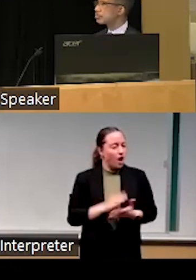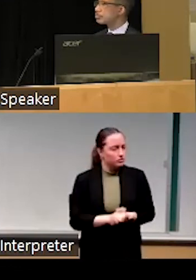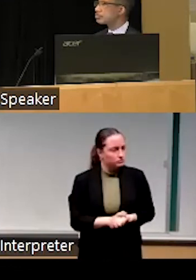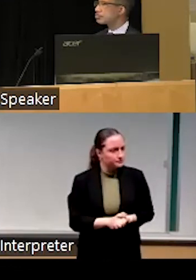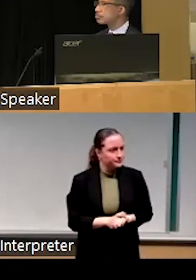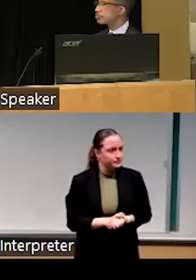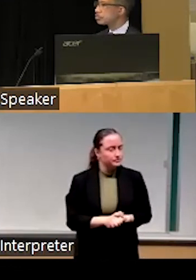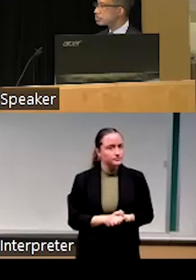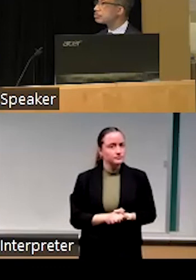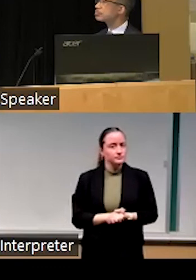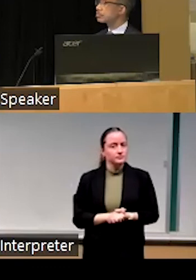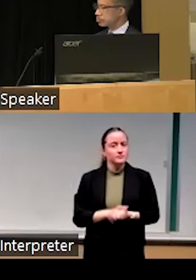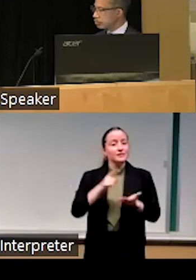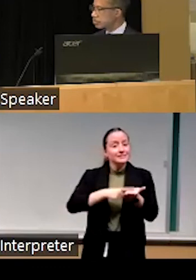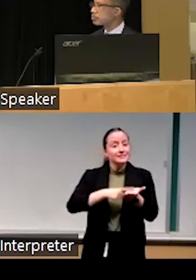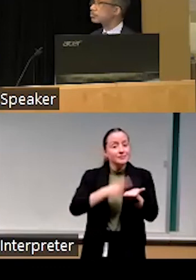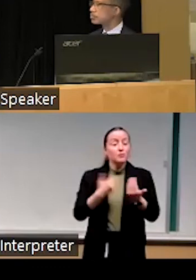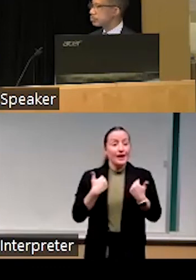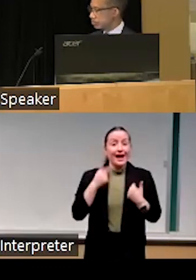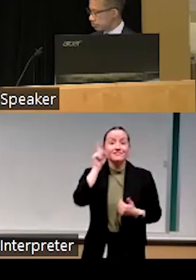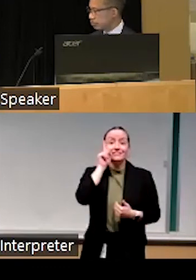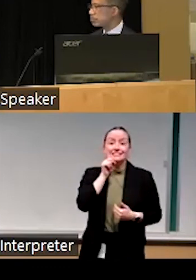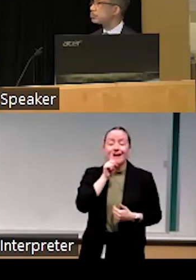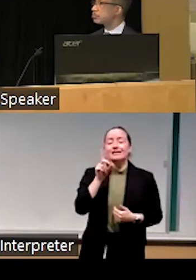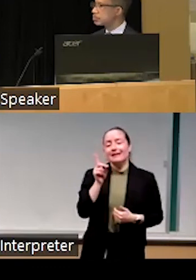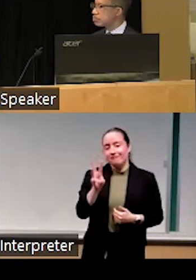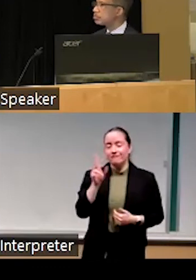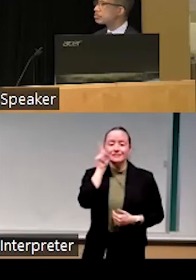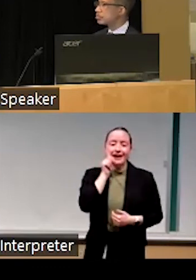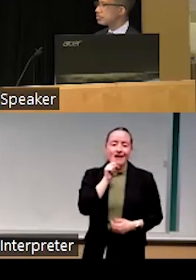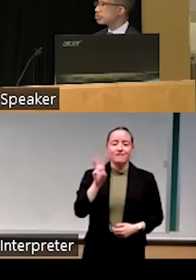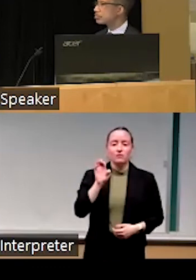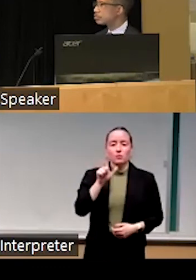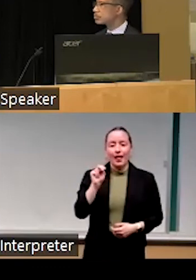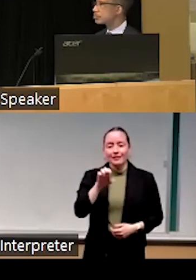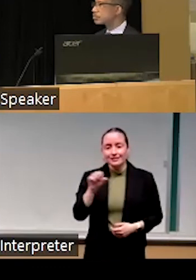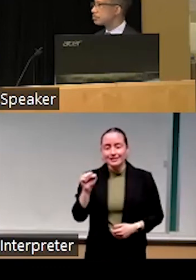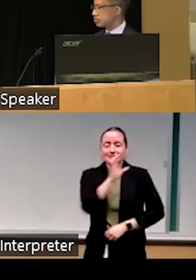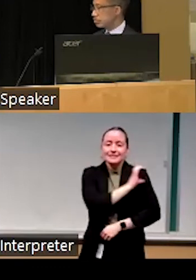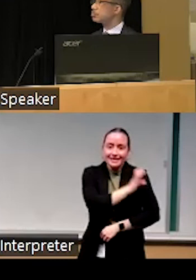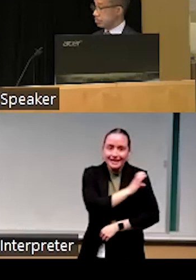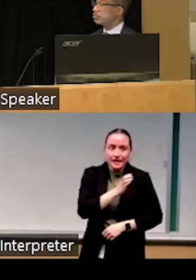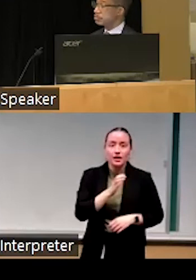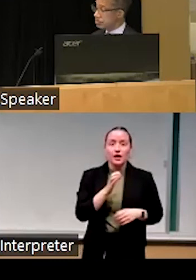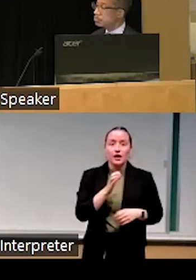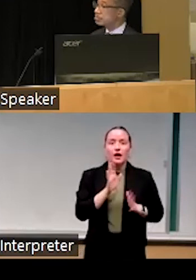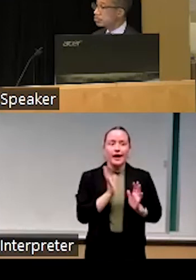like a deaf wellness clinic or Lazarus Clinic where we match the language but